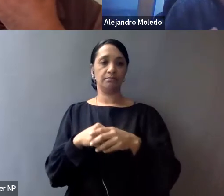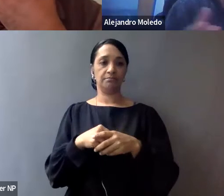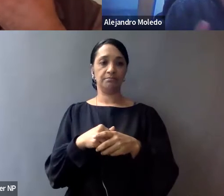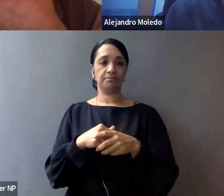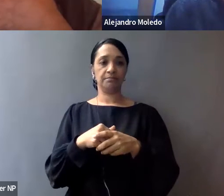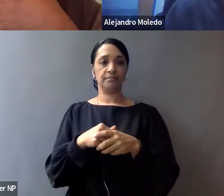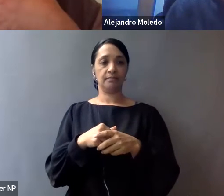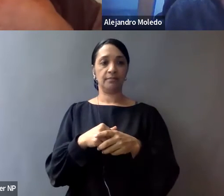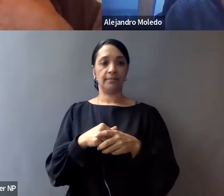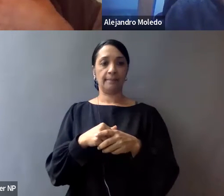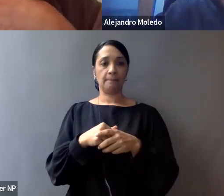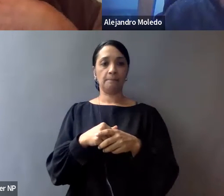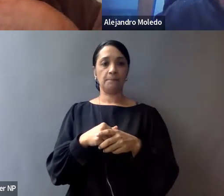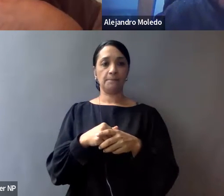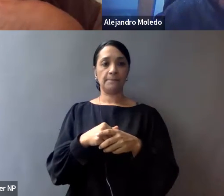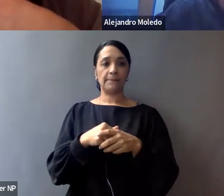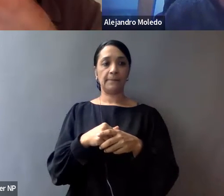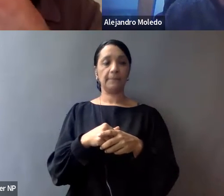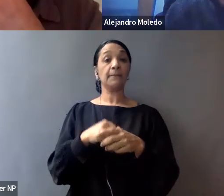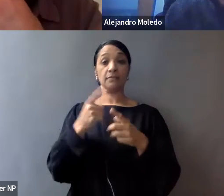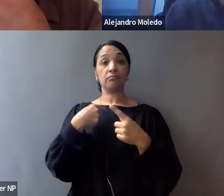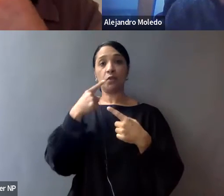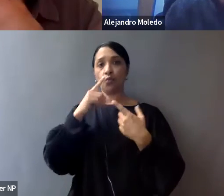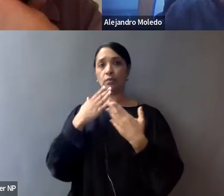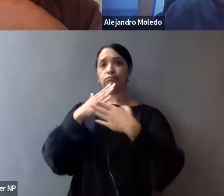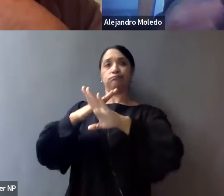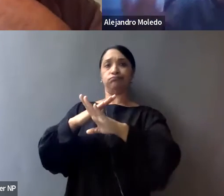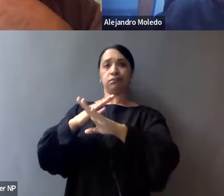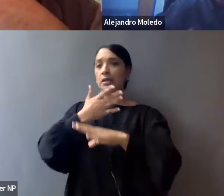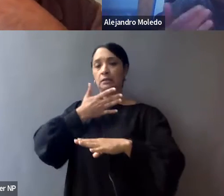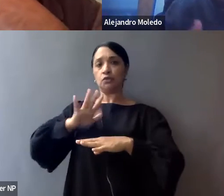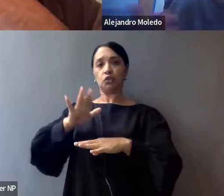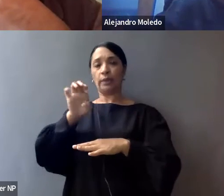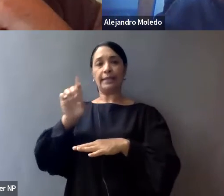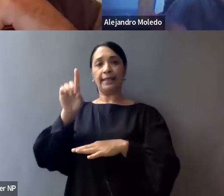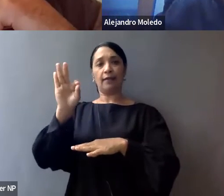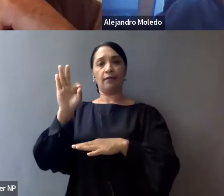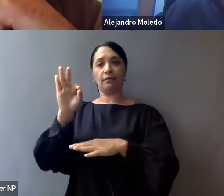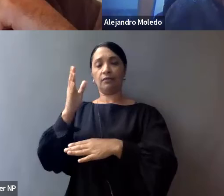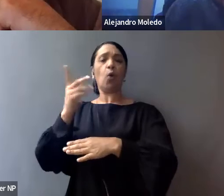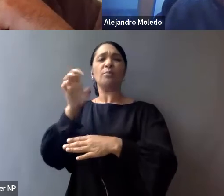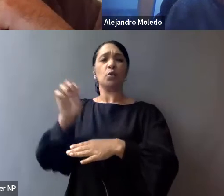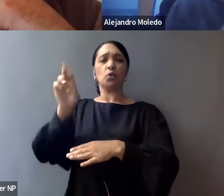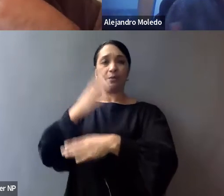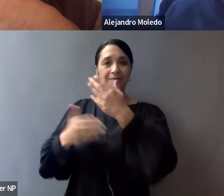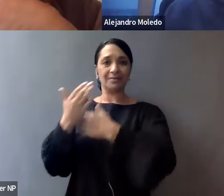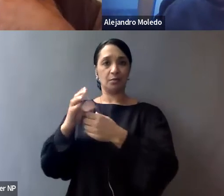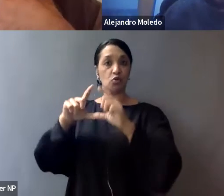It does not make a case to be against the European Disability Card as an enabler or supporting free movement.